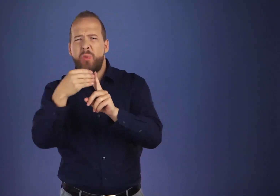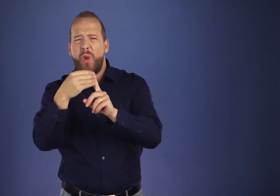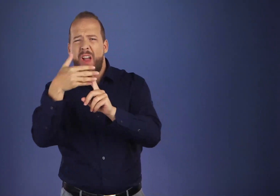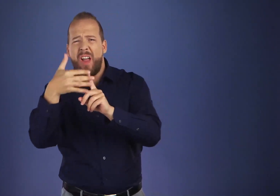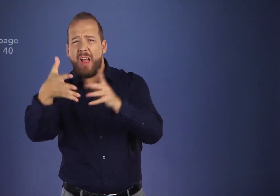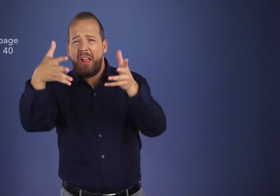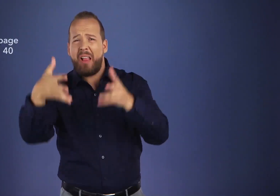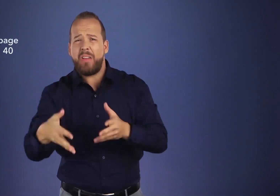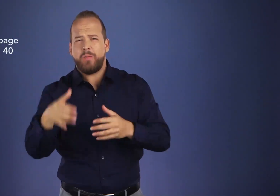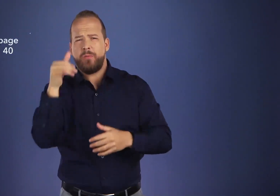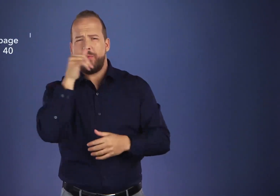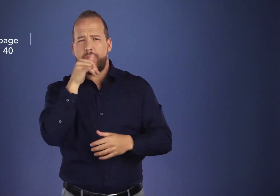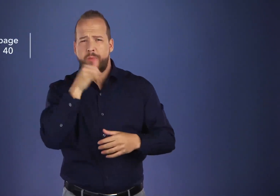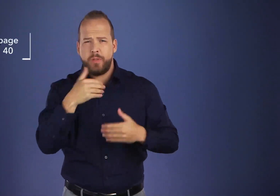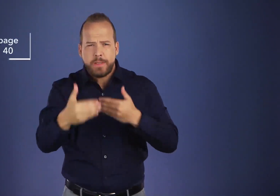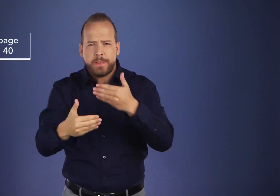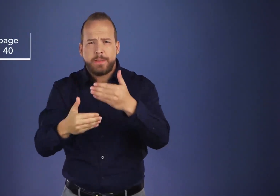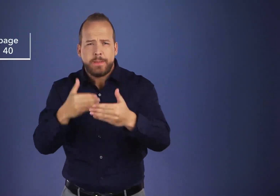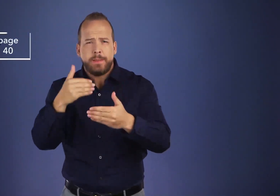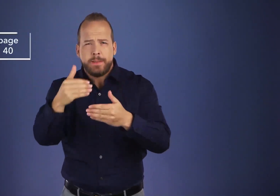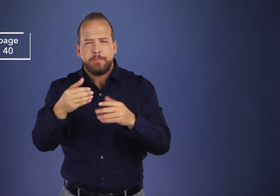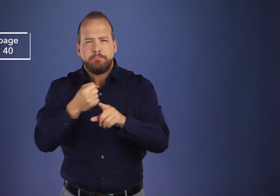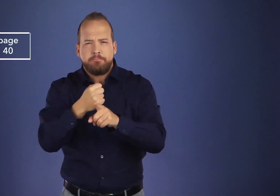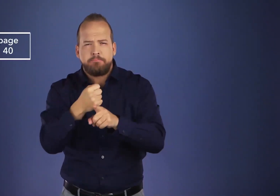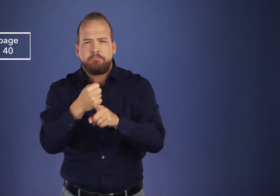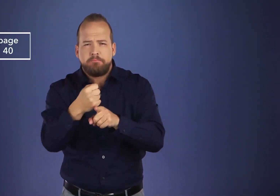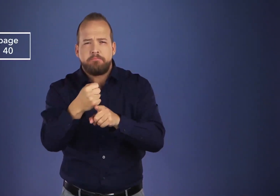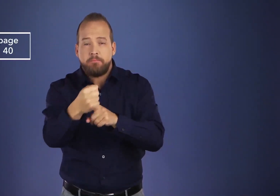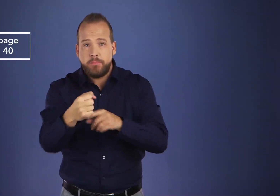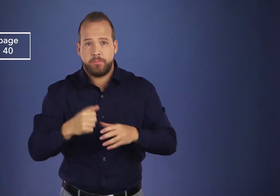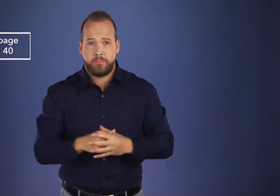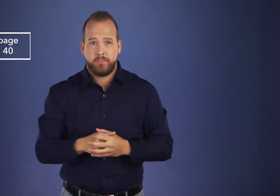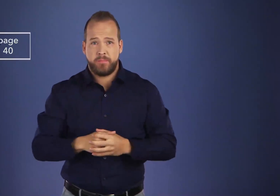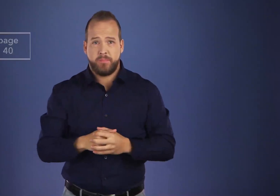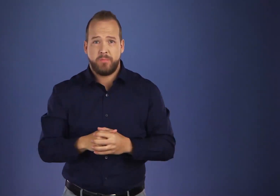That is just where the remaining Steps of the A.A. program come in.